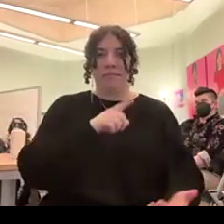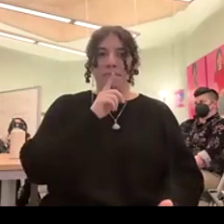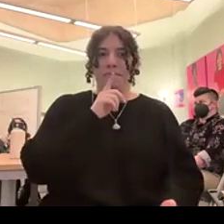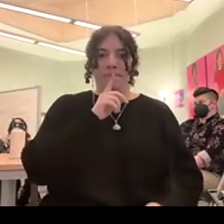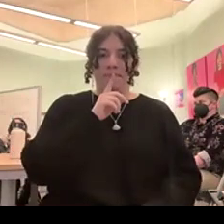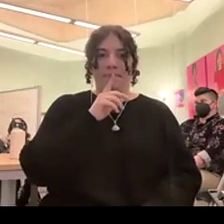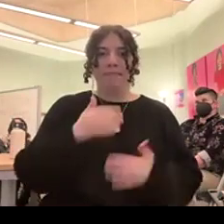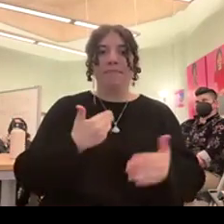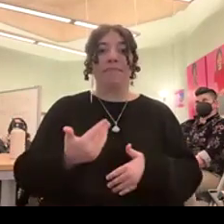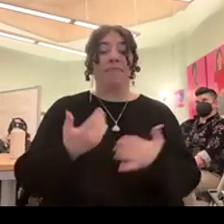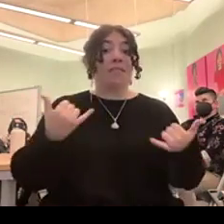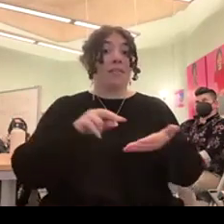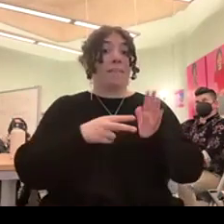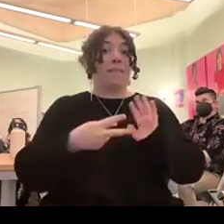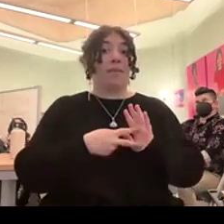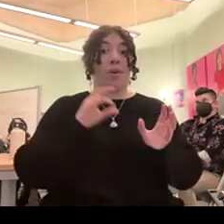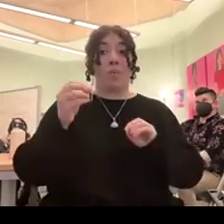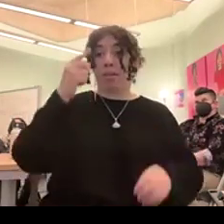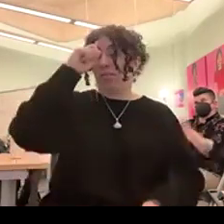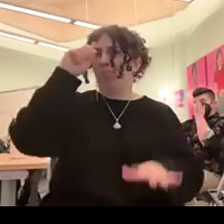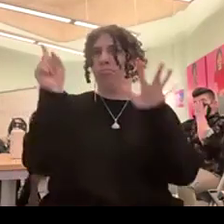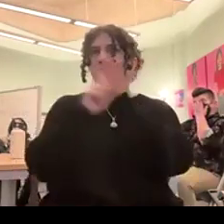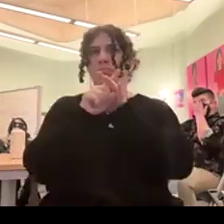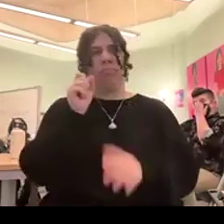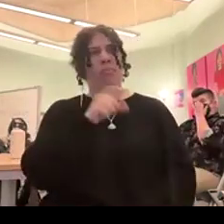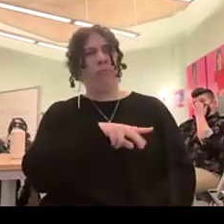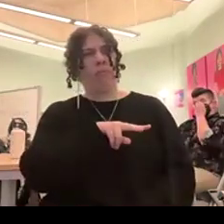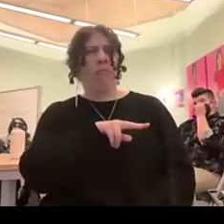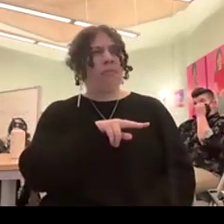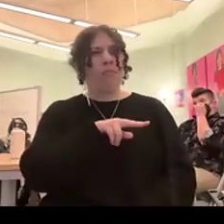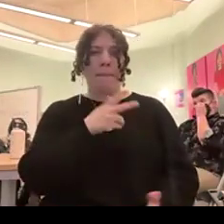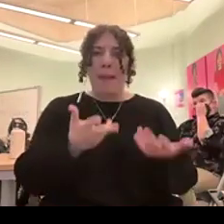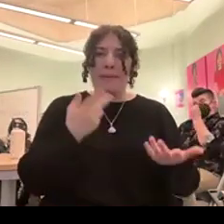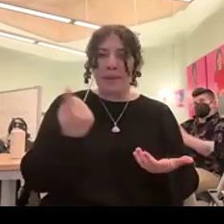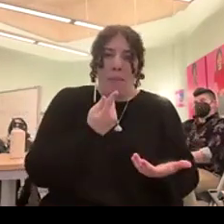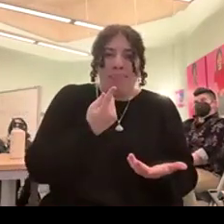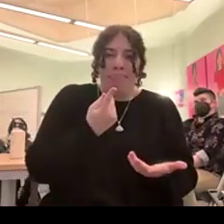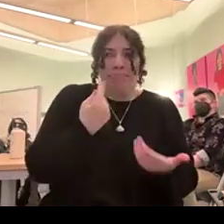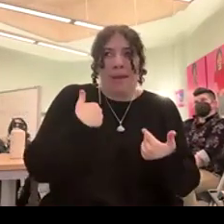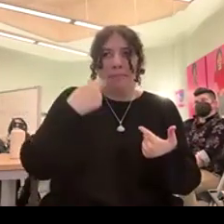had anything to say about it. Now, does that mean that nobody thought something about it?